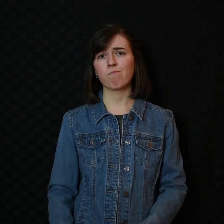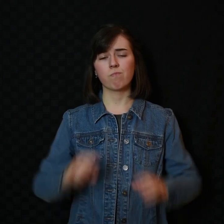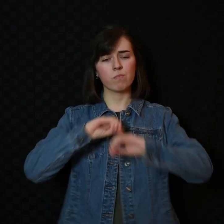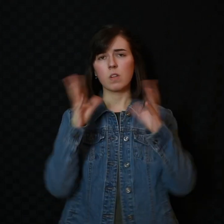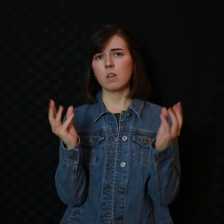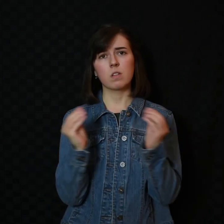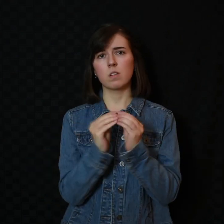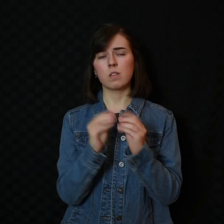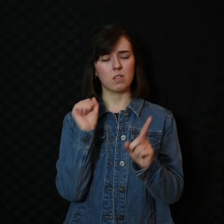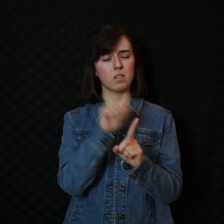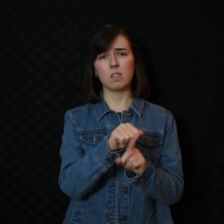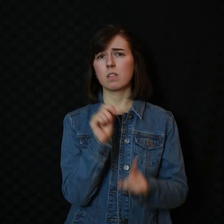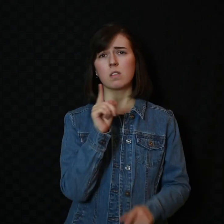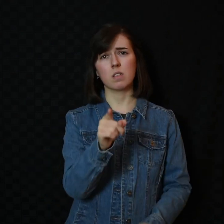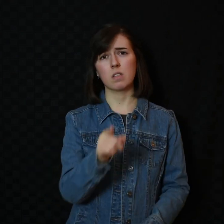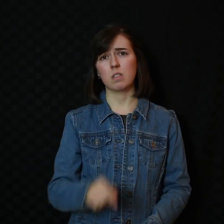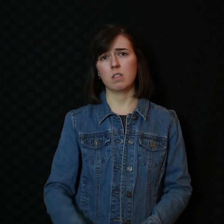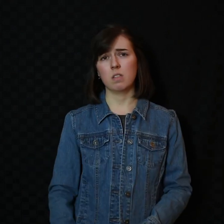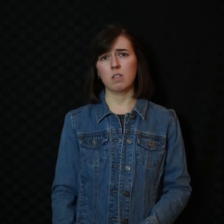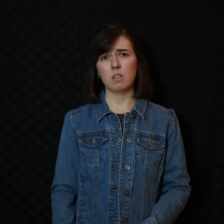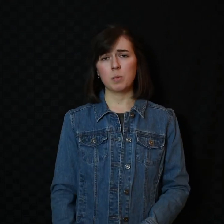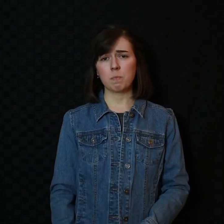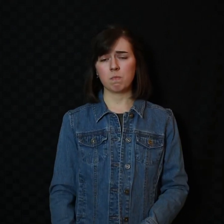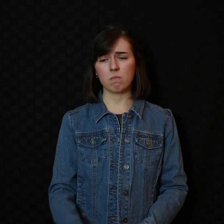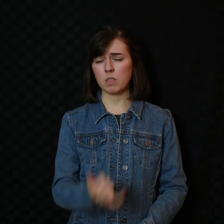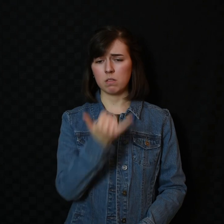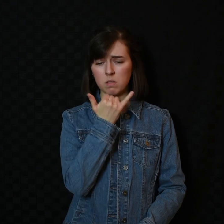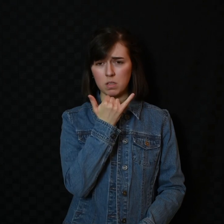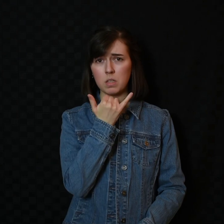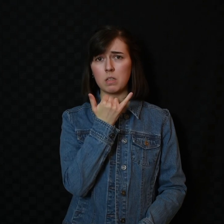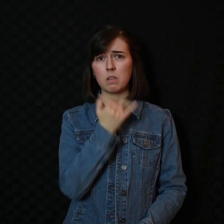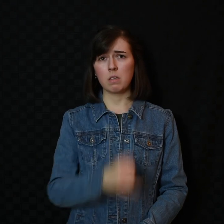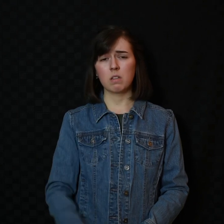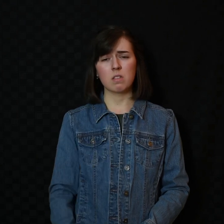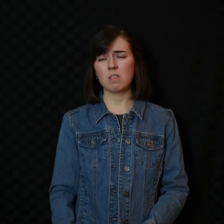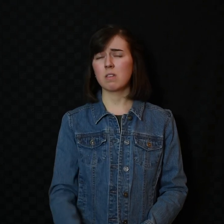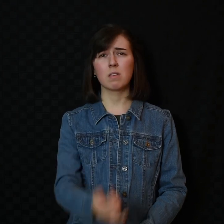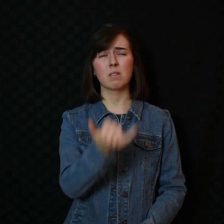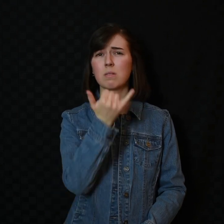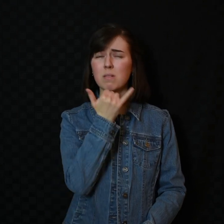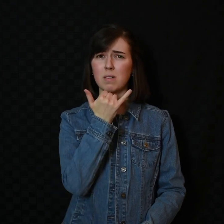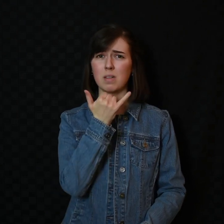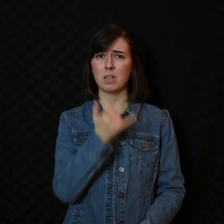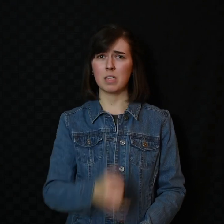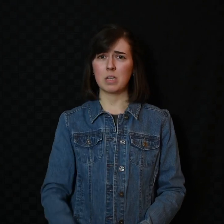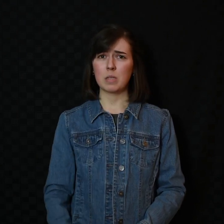No-more deceive you Wrong